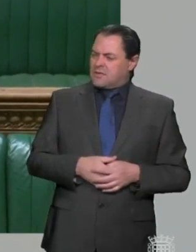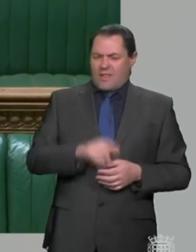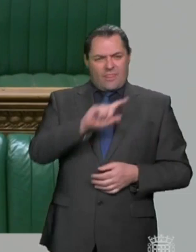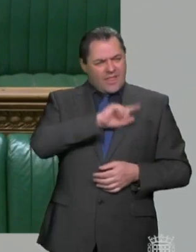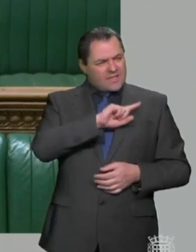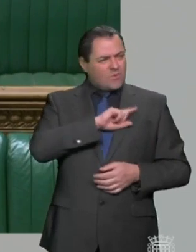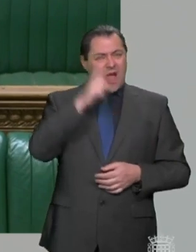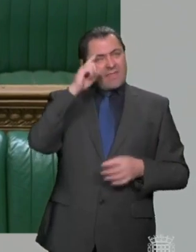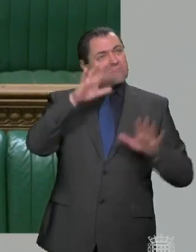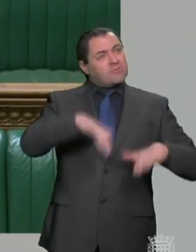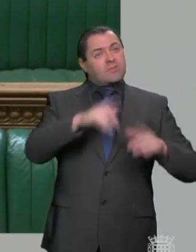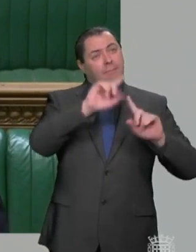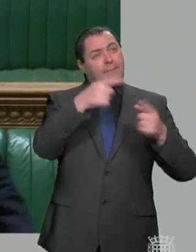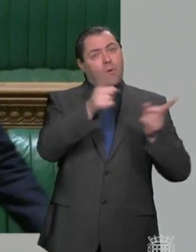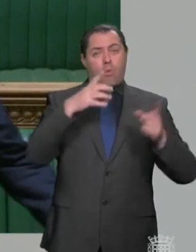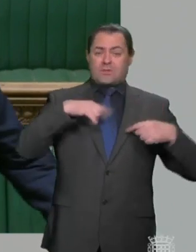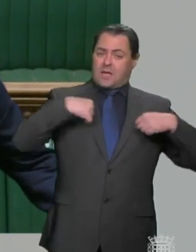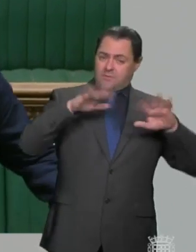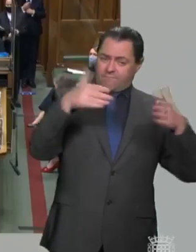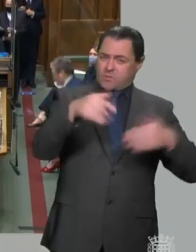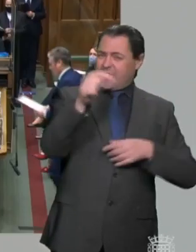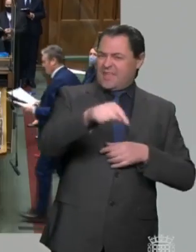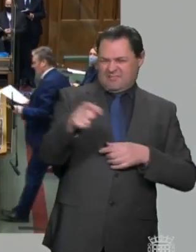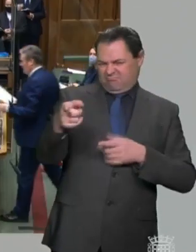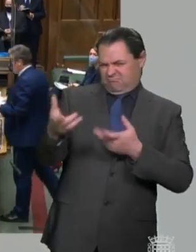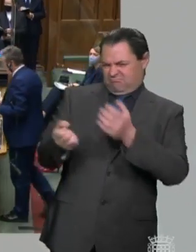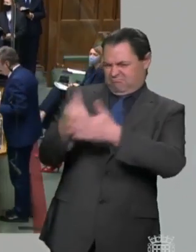the people of this country want us to focus on. >> Keir Starmer